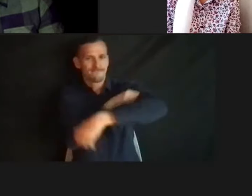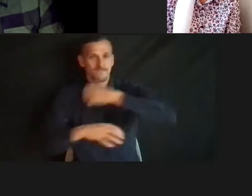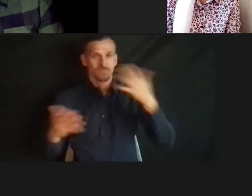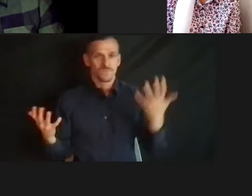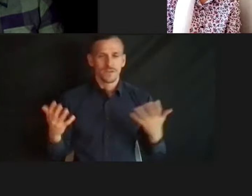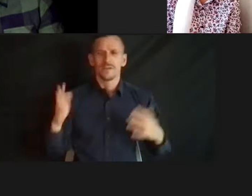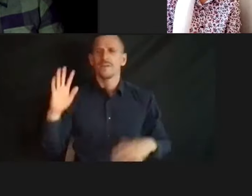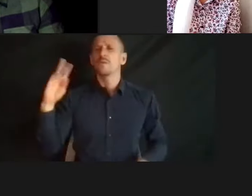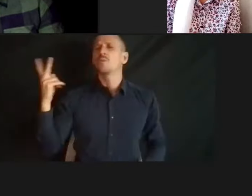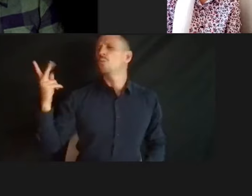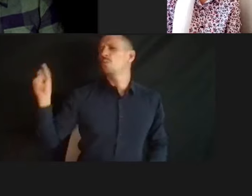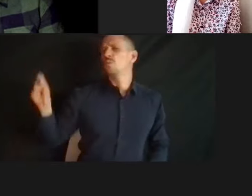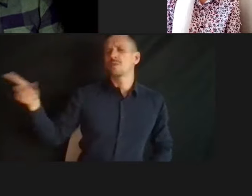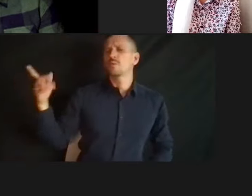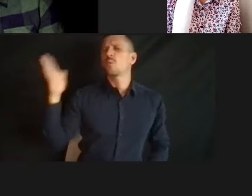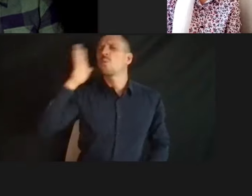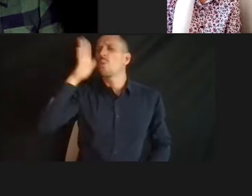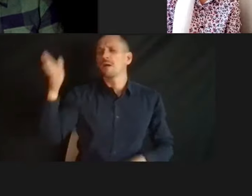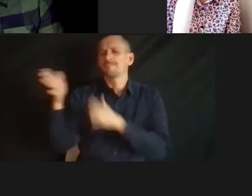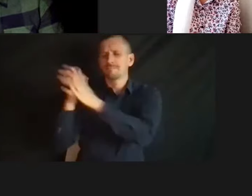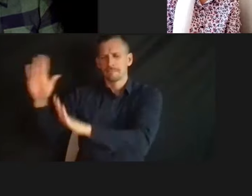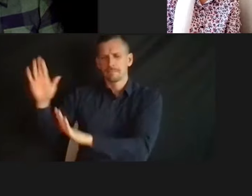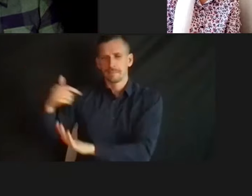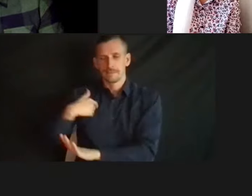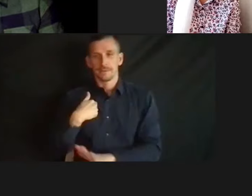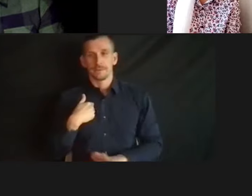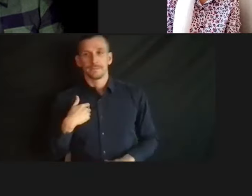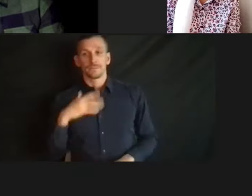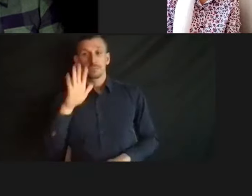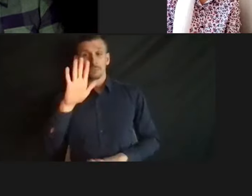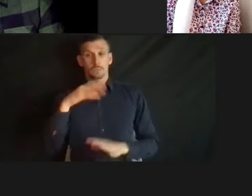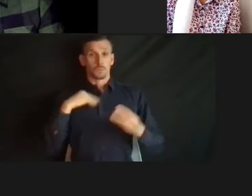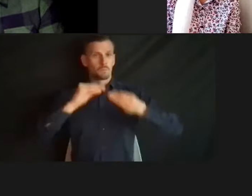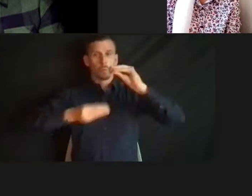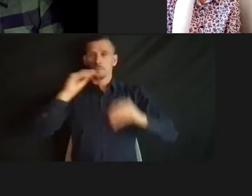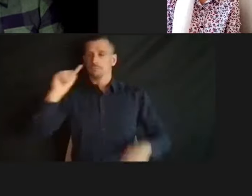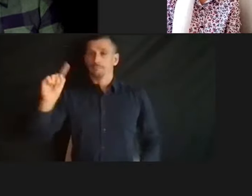really poor quality of infrastructure. Small Island States have very tight fiscal budgets,